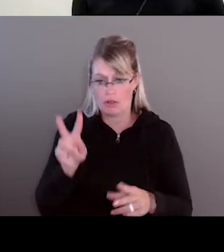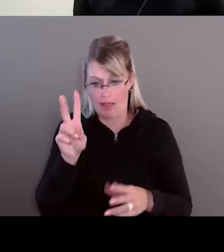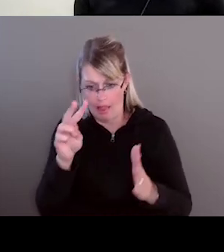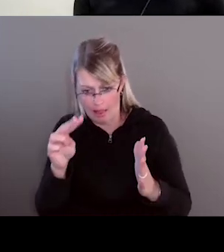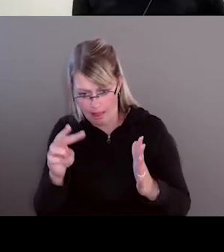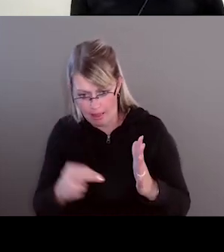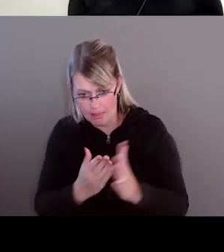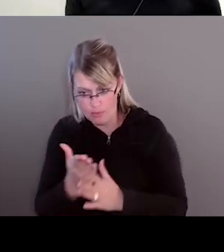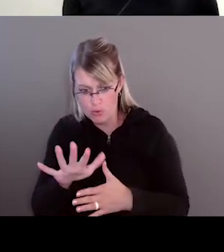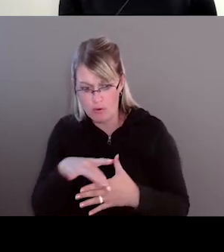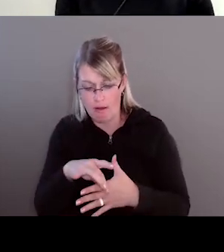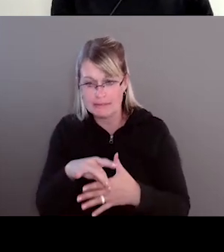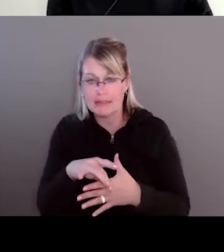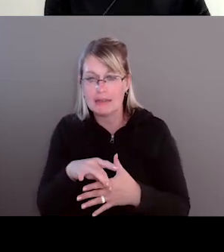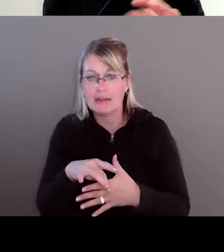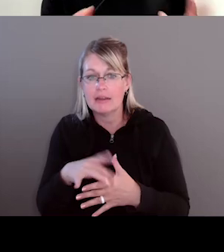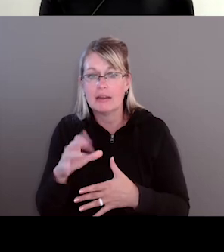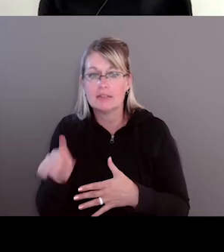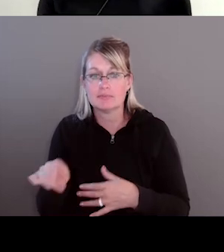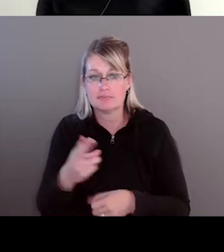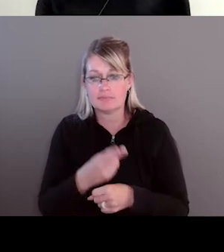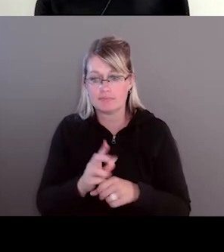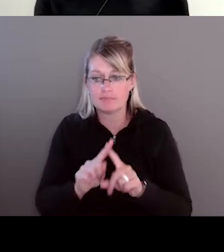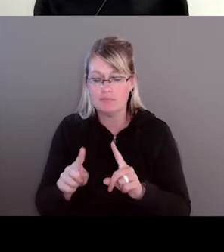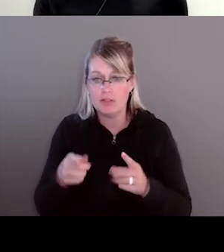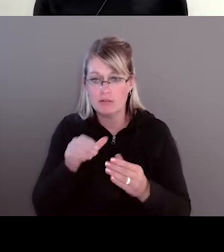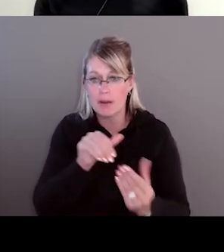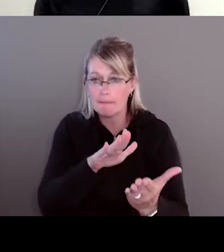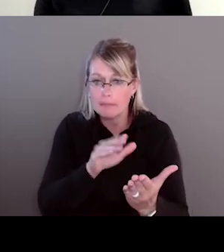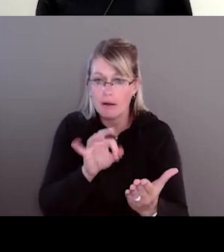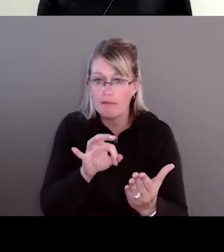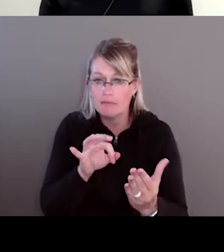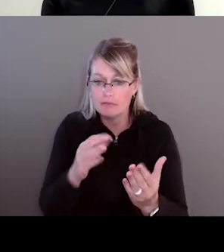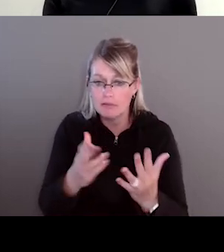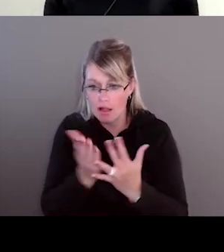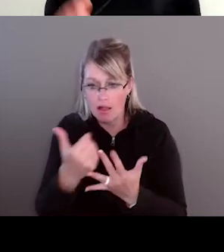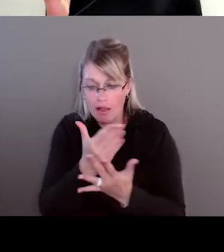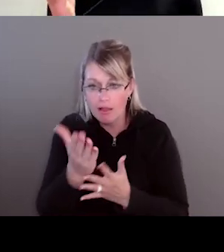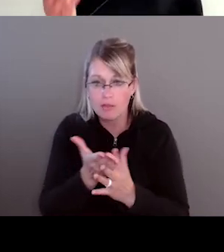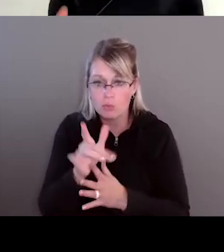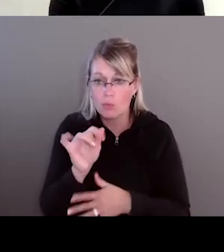content and they are using a different method of navigating through links, they will have the